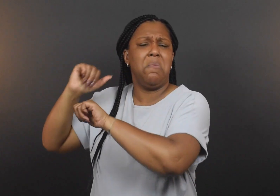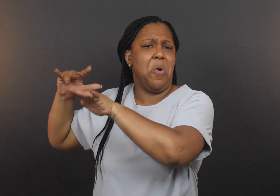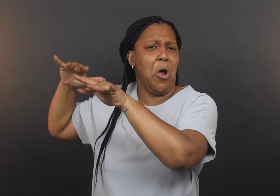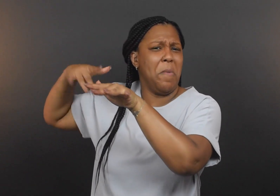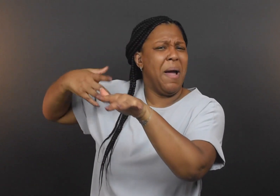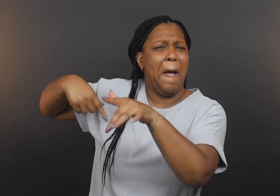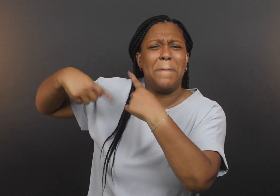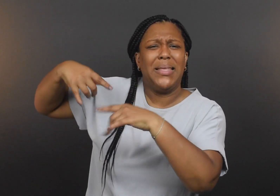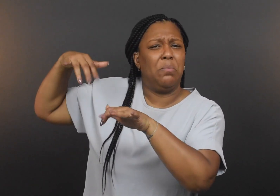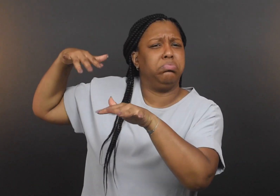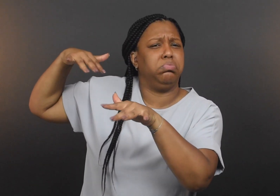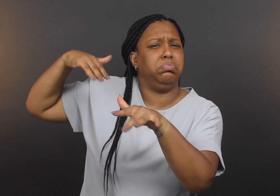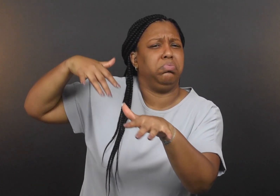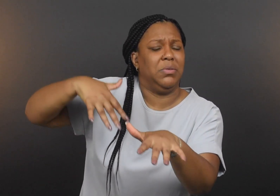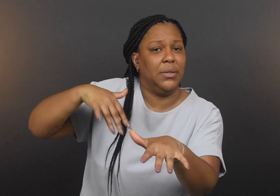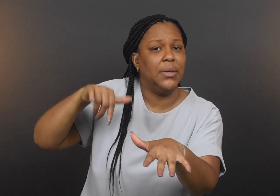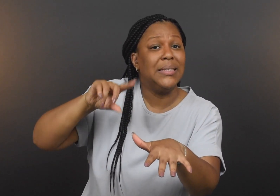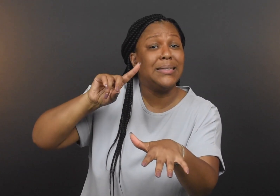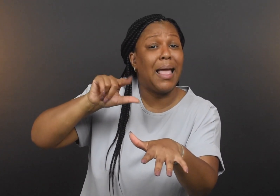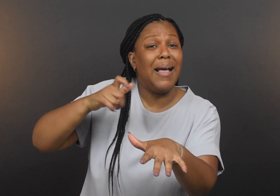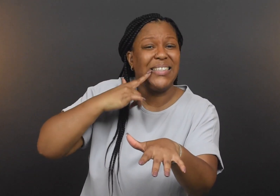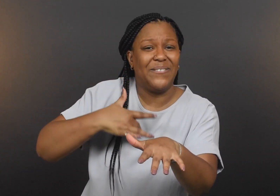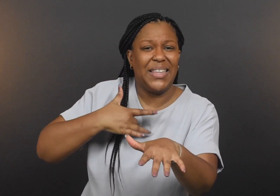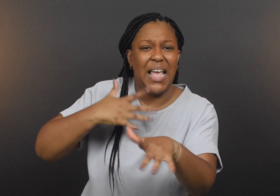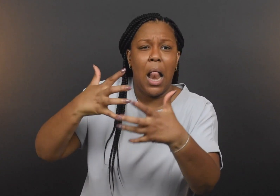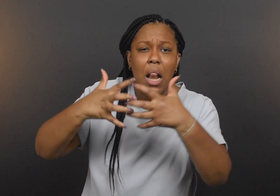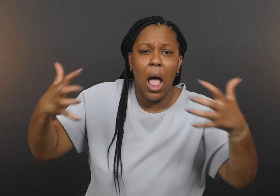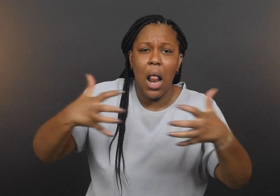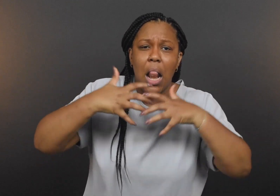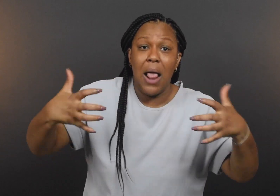Talk about feeling like the tidal wave was coming,” Dale says. “Lots and lots